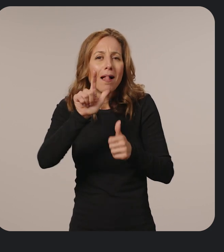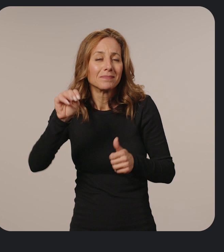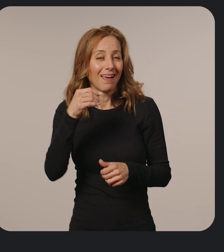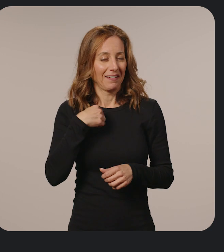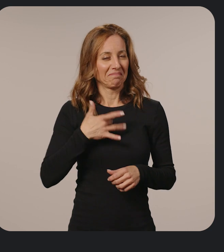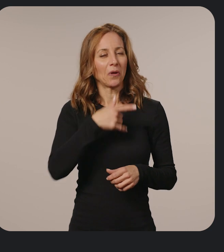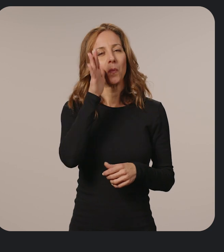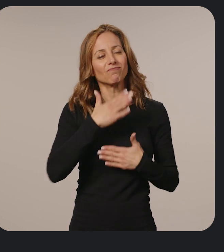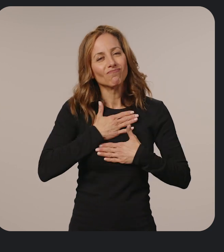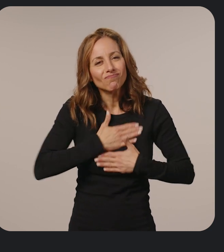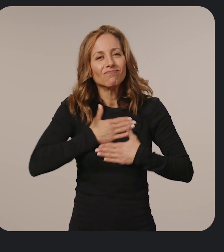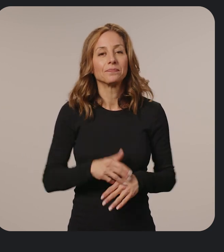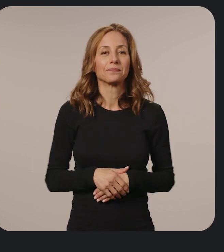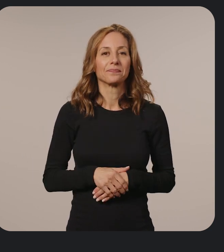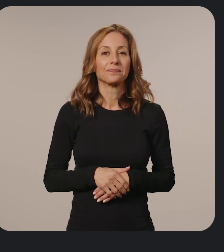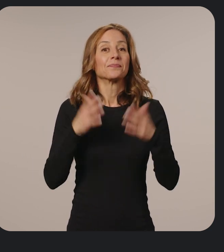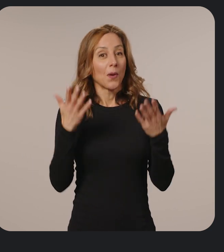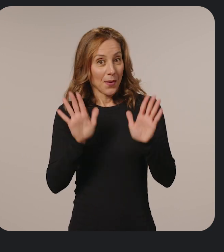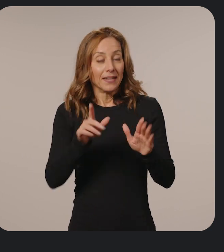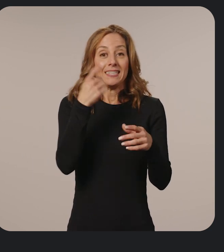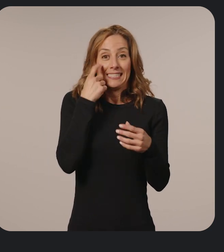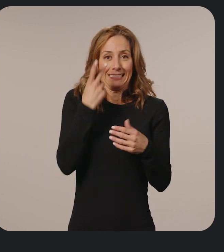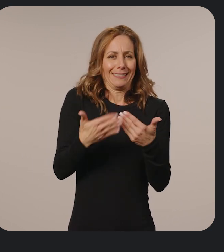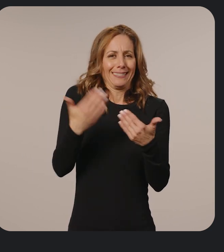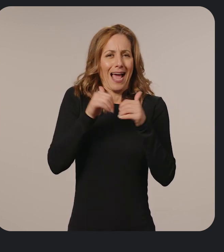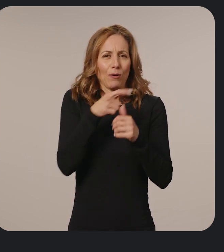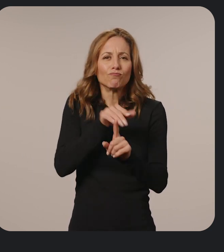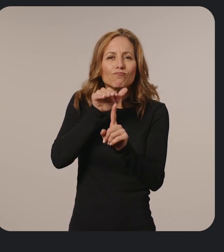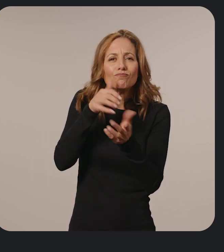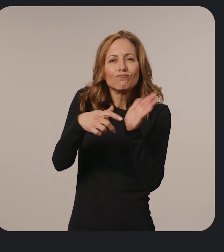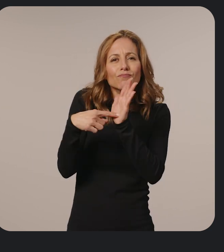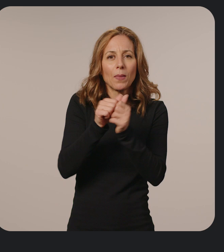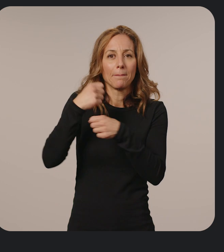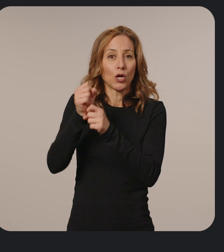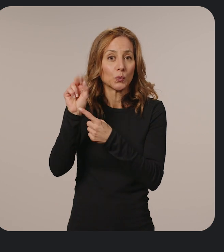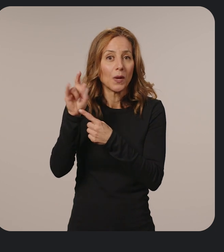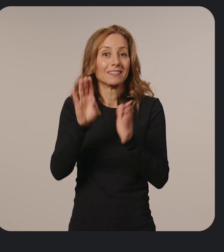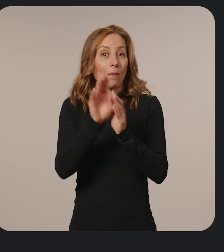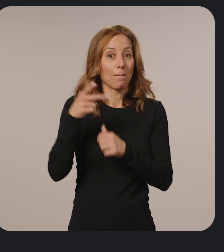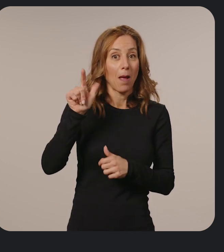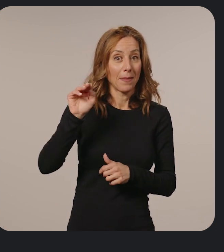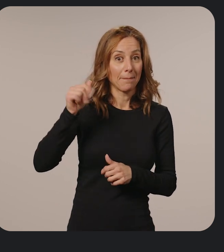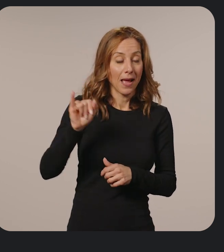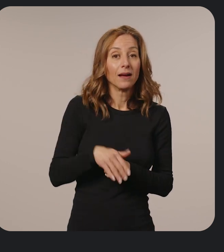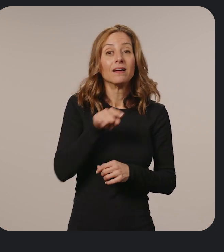You've just seen how easy it is to prototype with Maker Suite and develop with the PaLM API. And these tools are the best place for developers to get started.